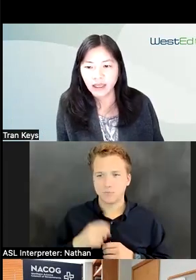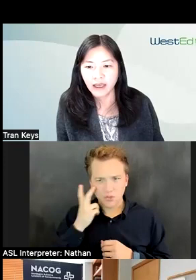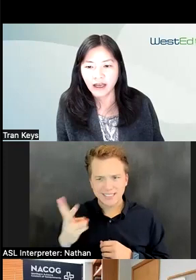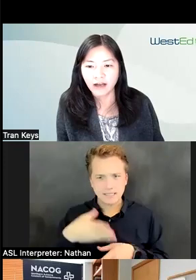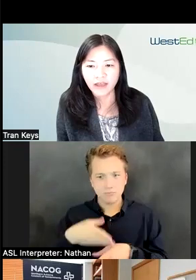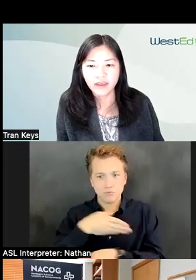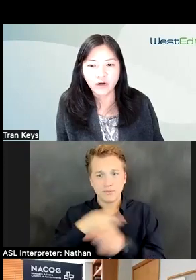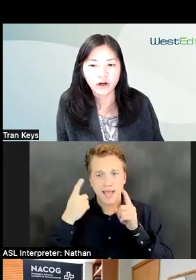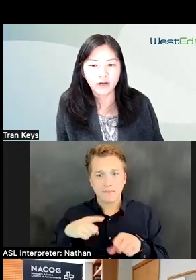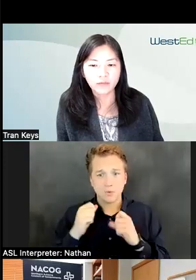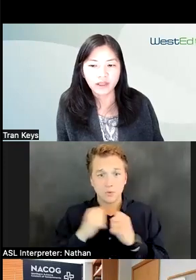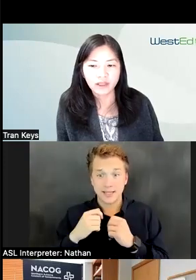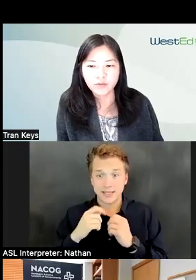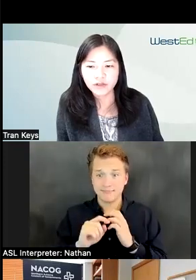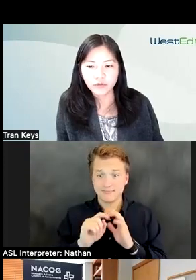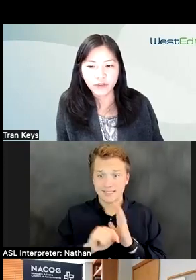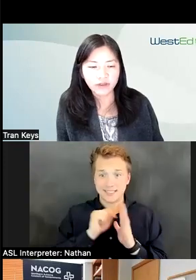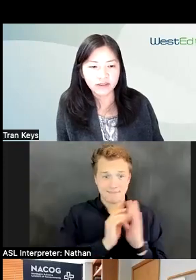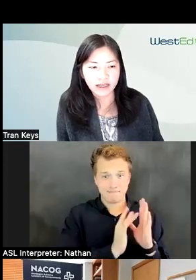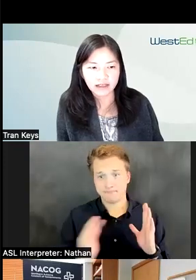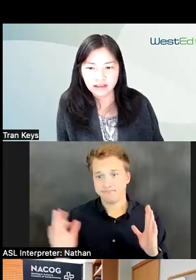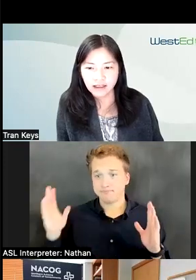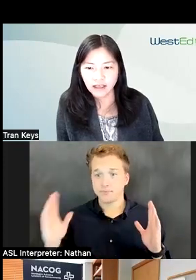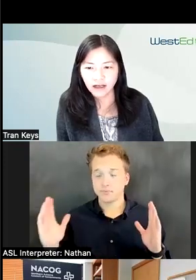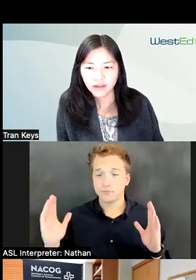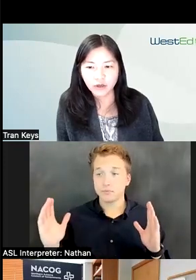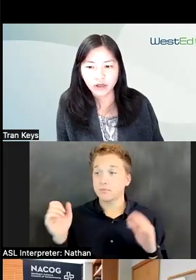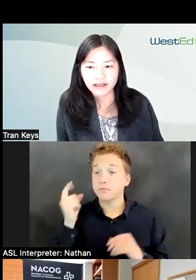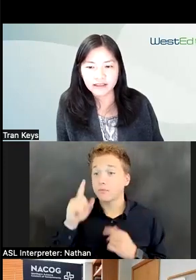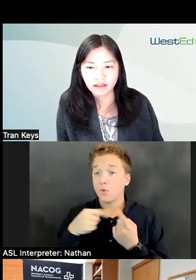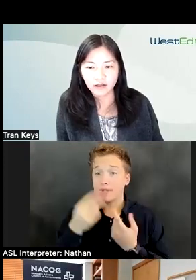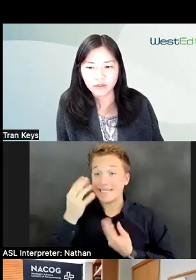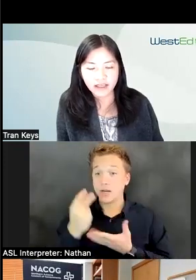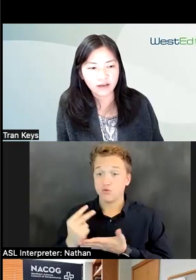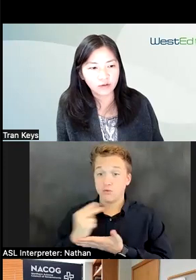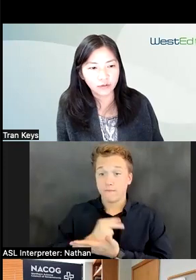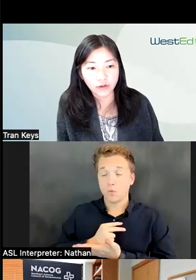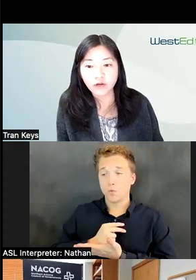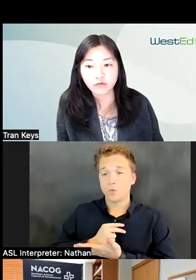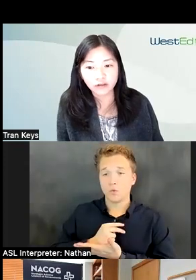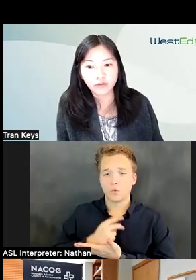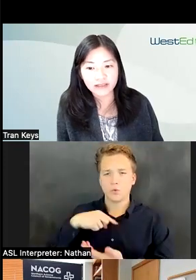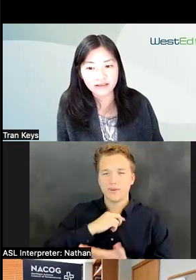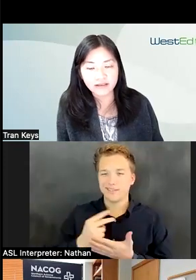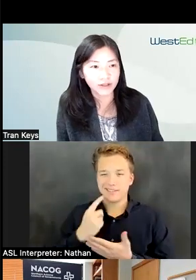In terms of reviewing the data that you collect, we say, review on a regular basis.